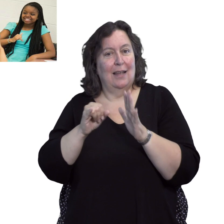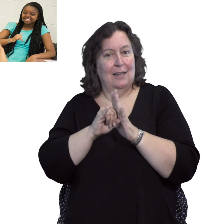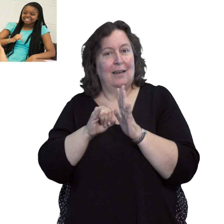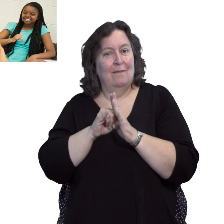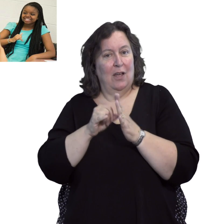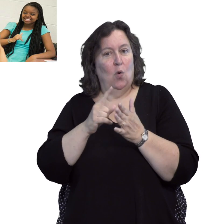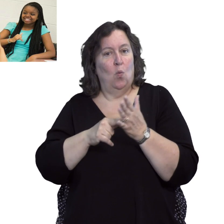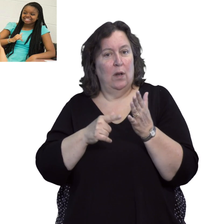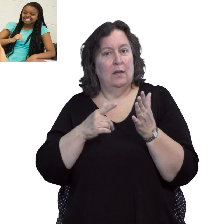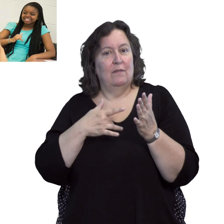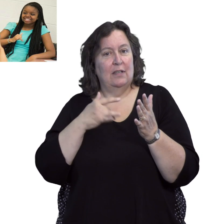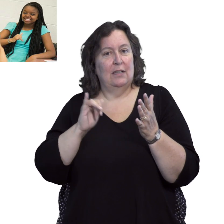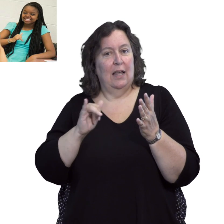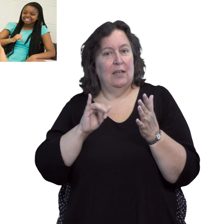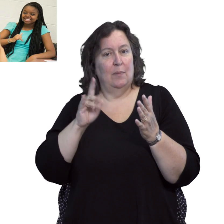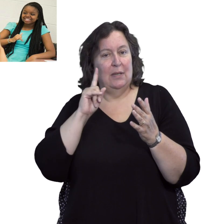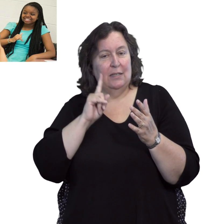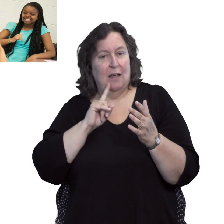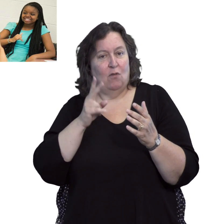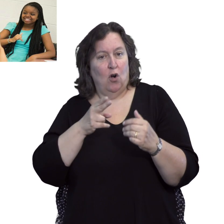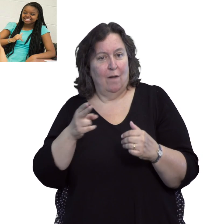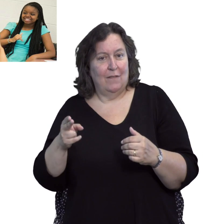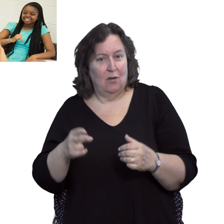or hard of hearing.